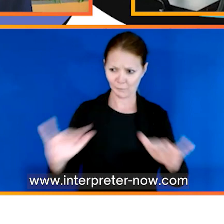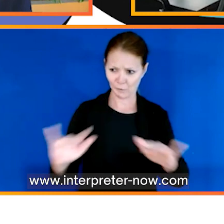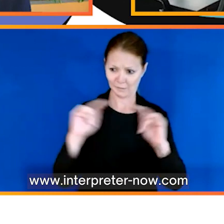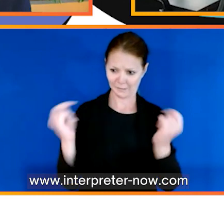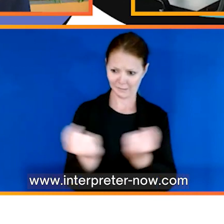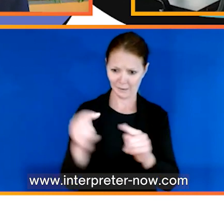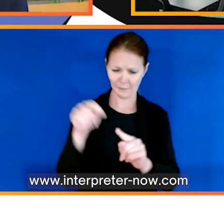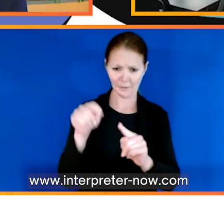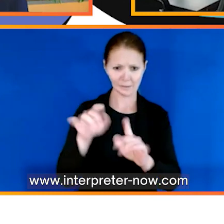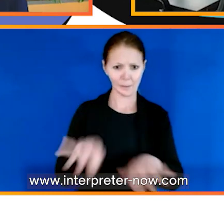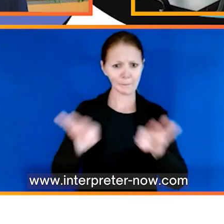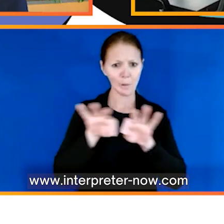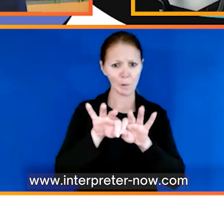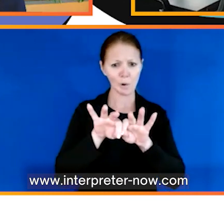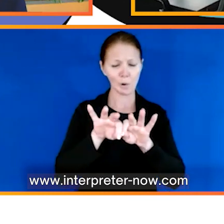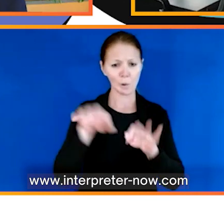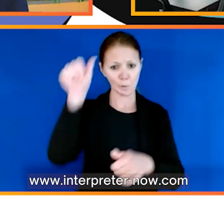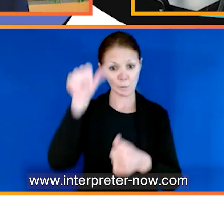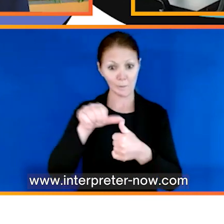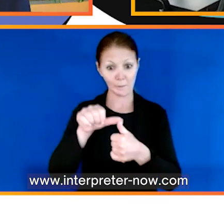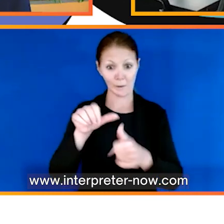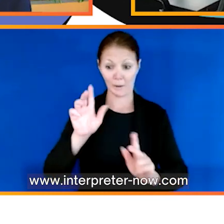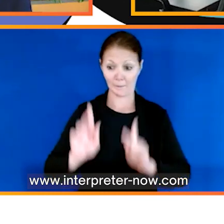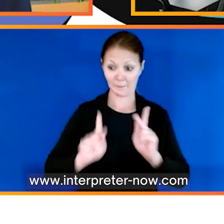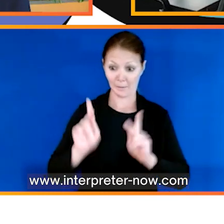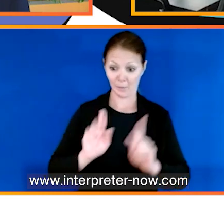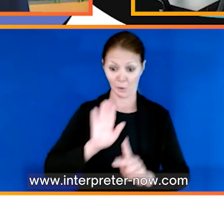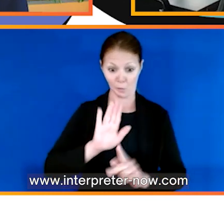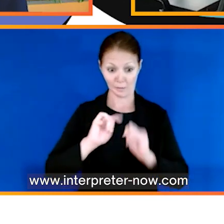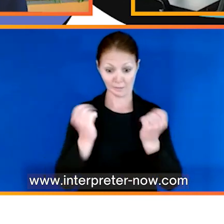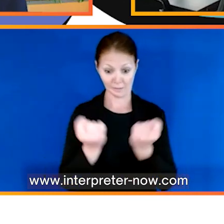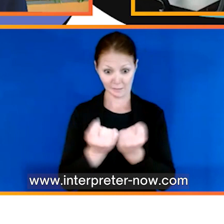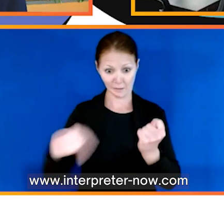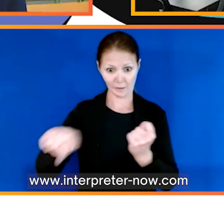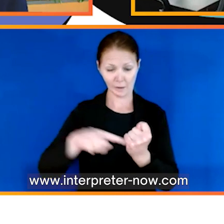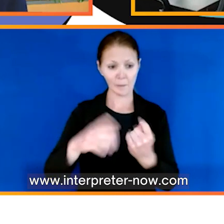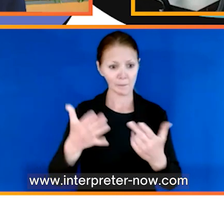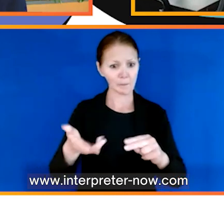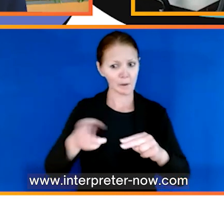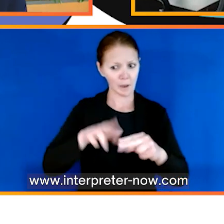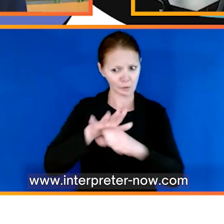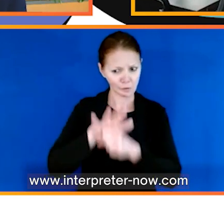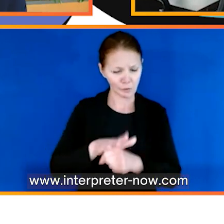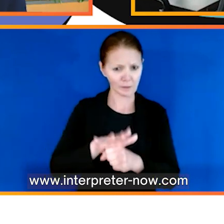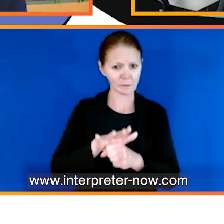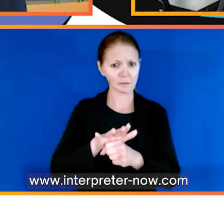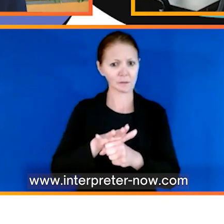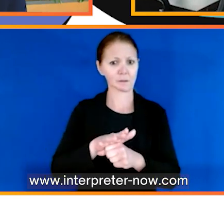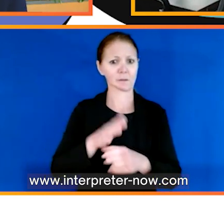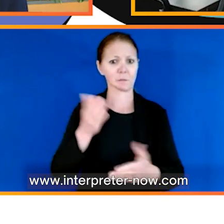rolling layoffs, there's definitely less stressed, less psychological safety, less feeling of belonging.